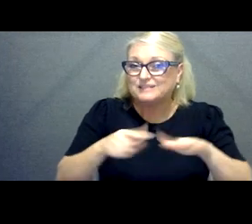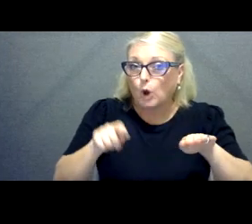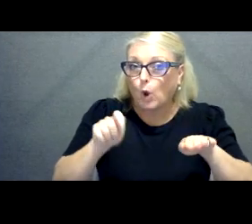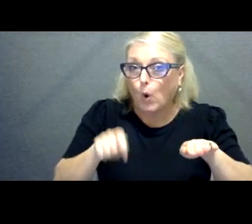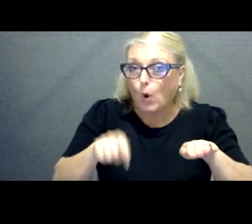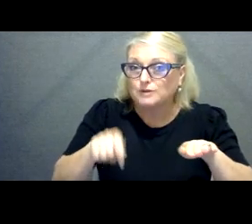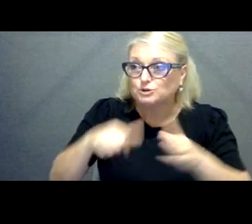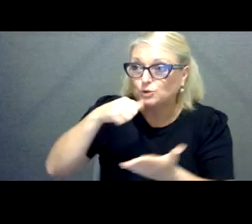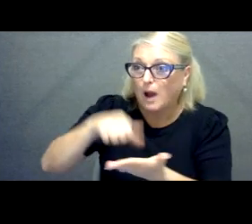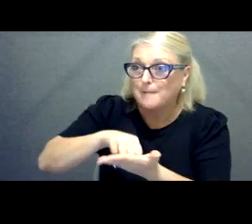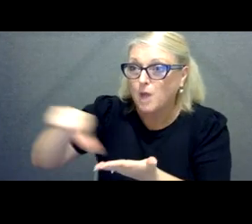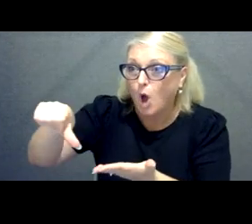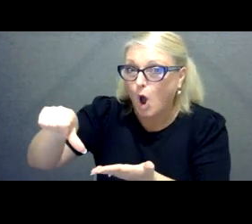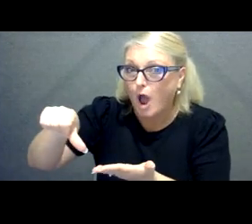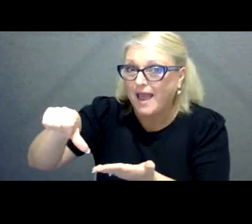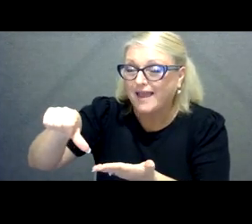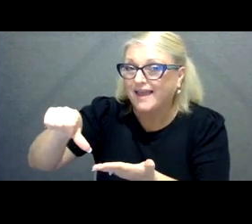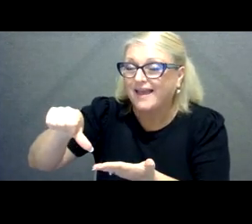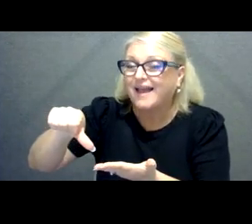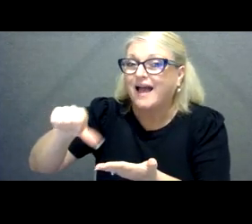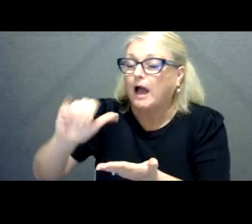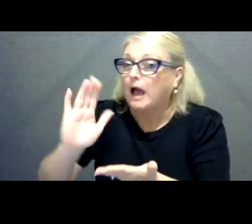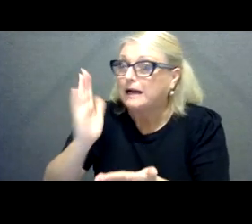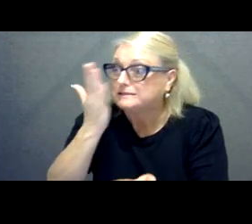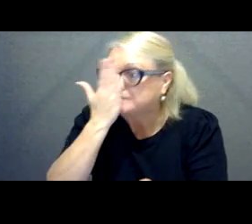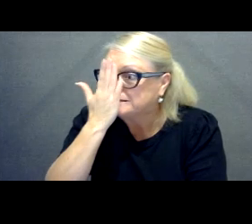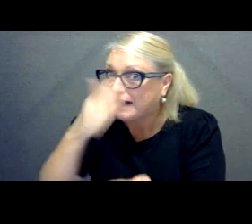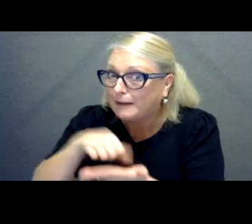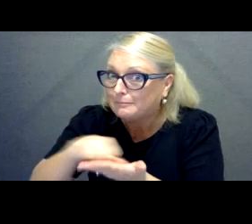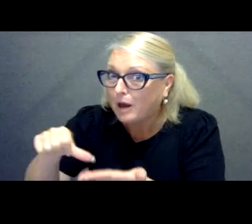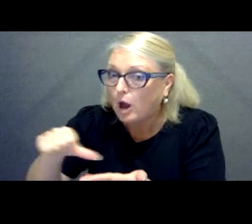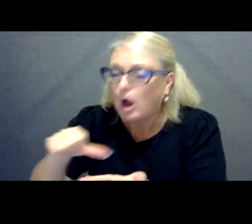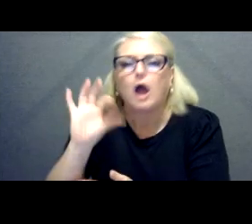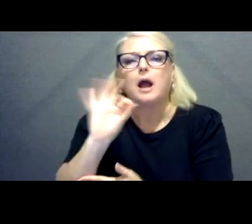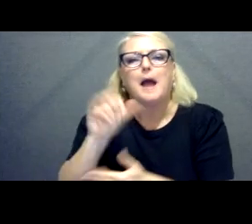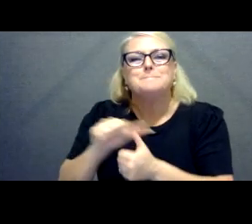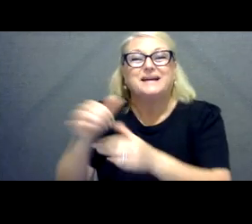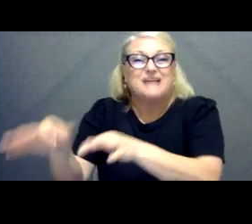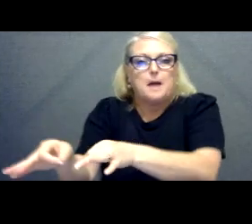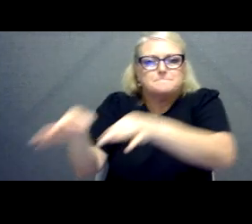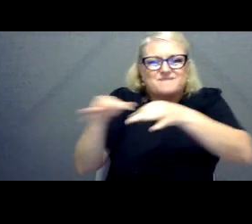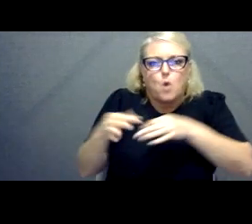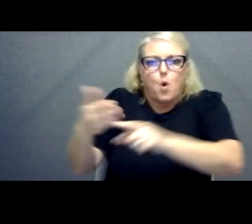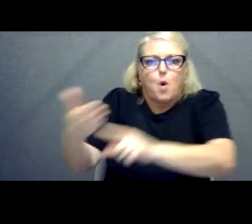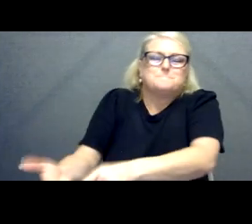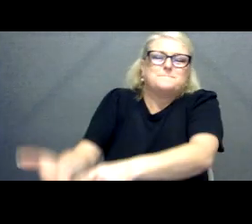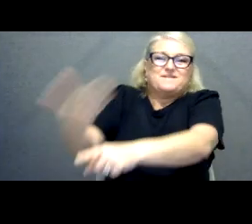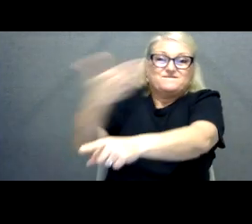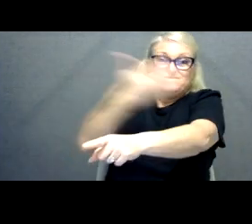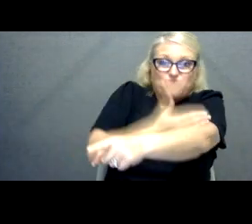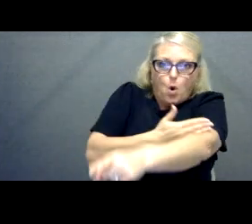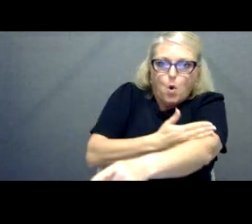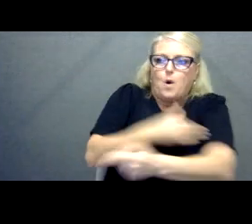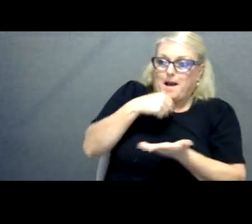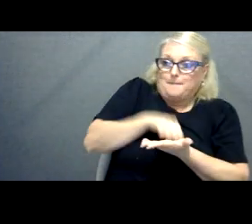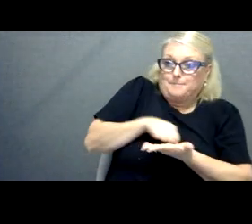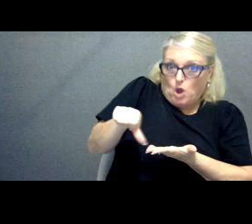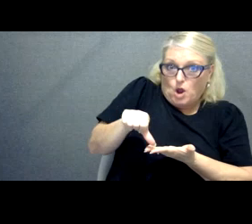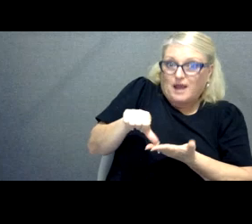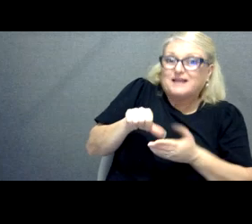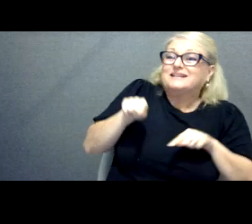apply as early as you can um so that you can avoid any delays and secure your funding prior to the